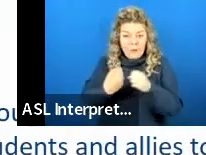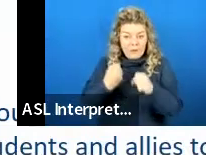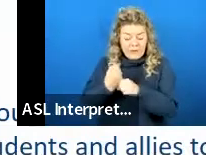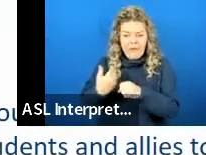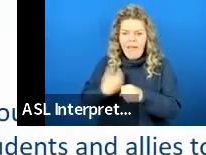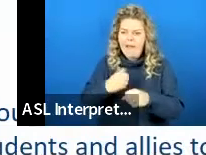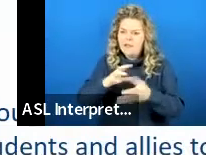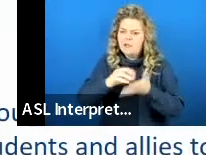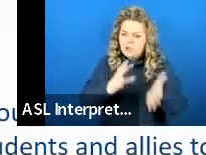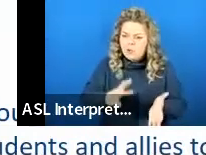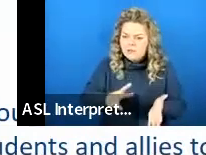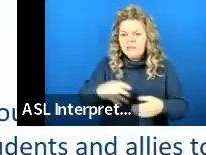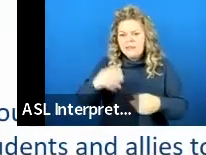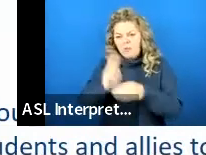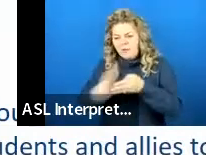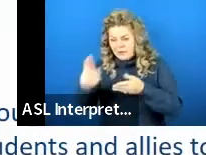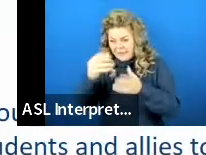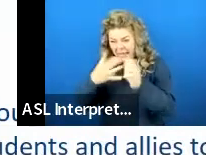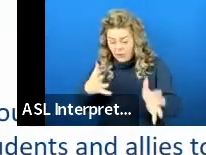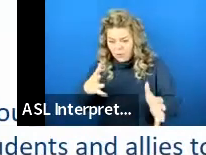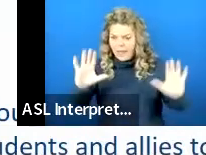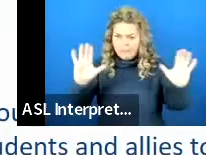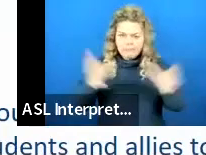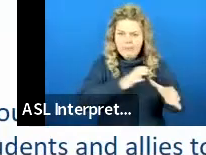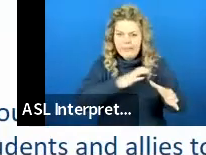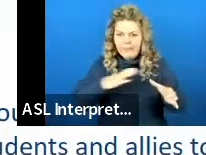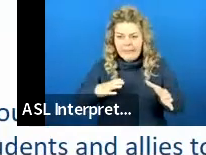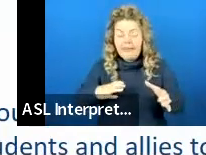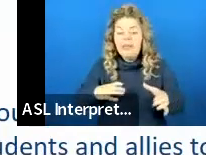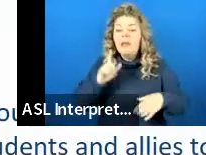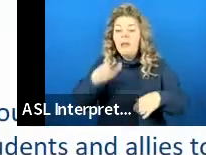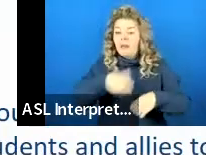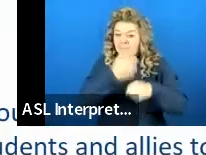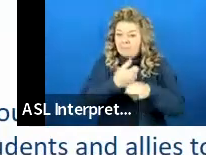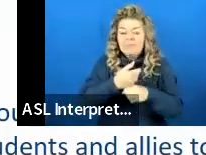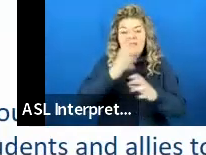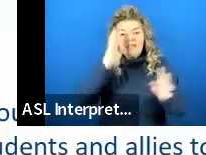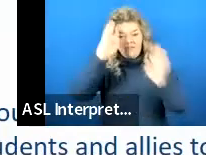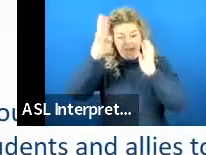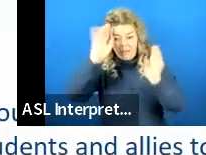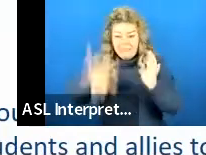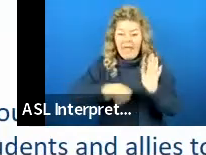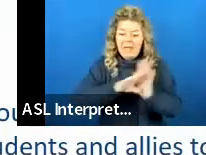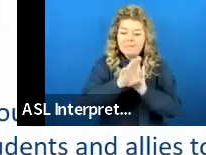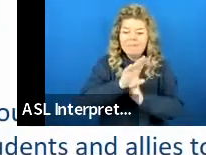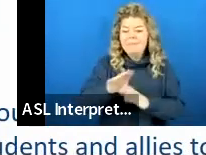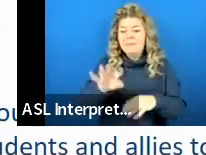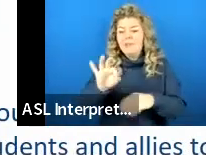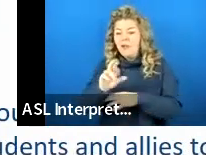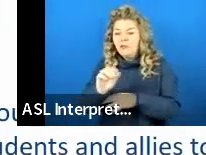and university leaders was formed and developed a framework and implementation and an IMPLE and an implementation team